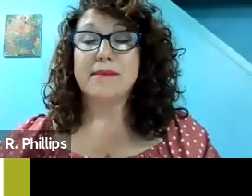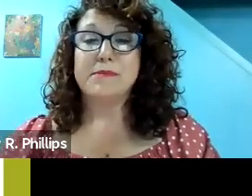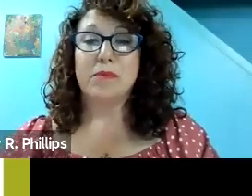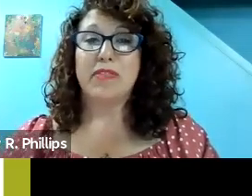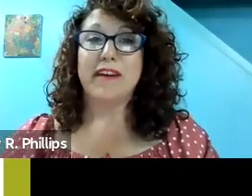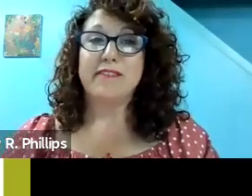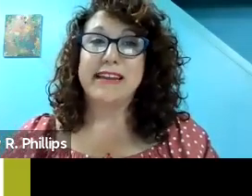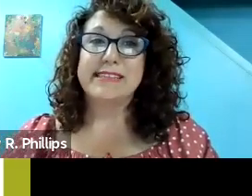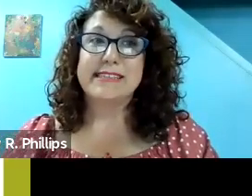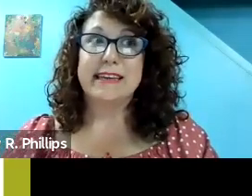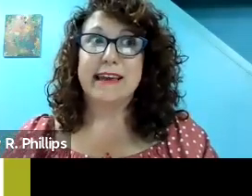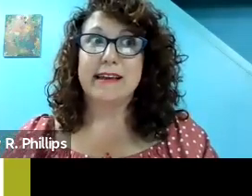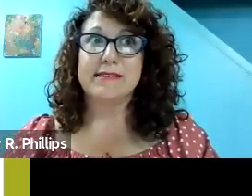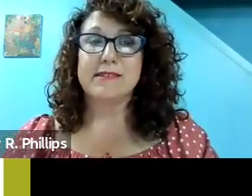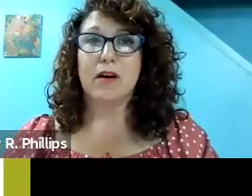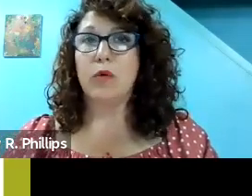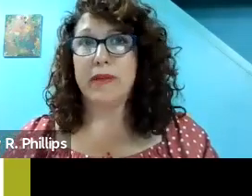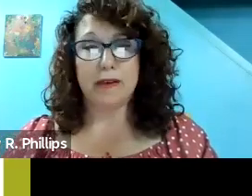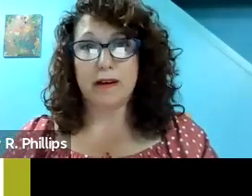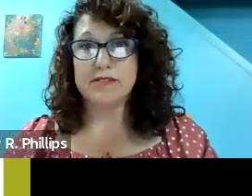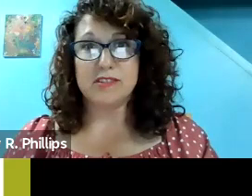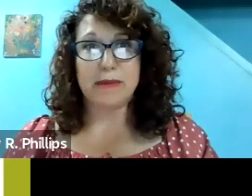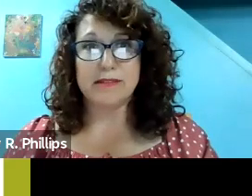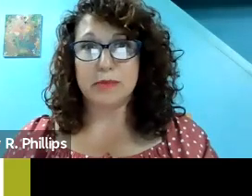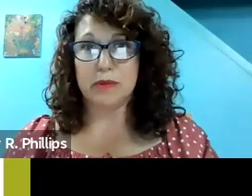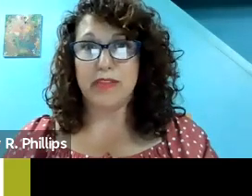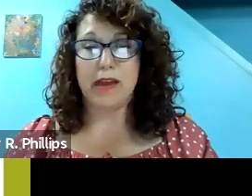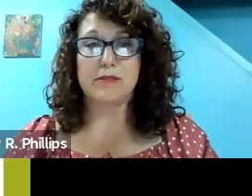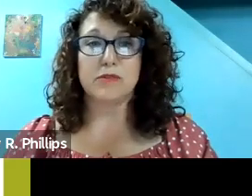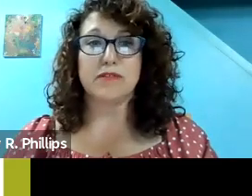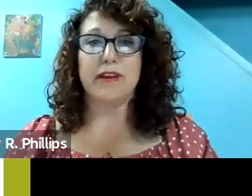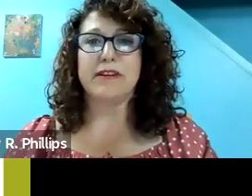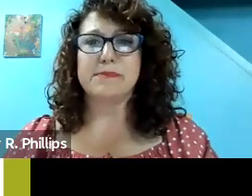of times, think of 80, as only the customizable things are very